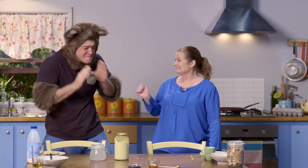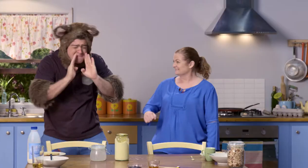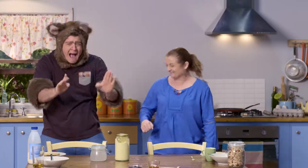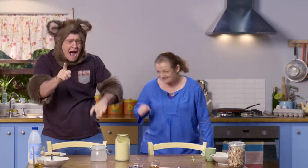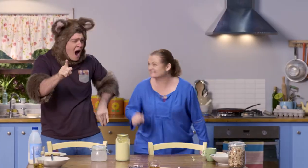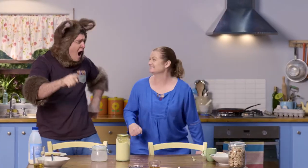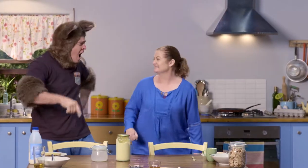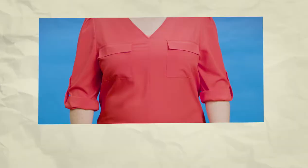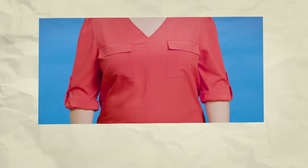That's right, Possum.